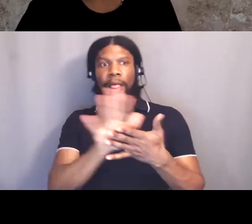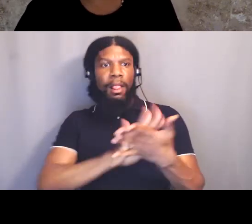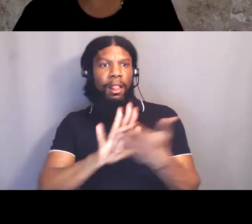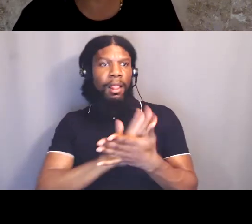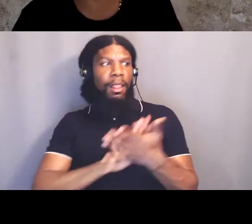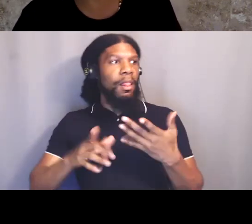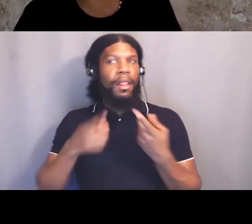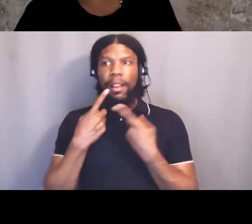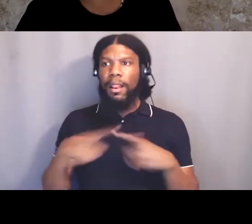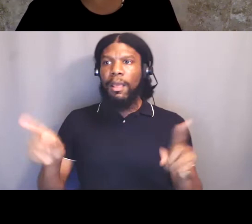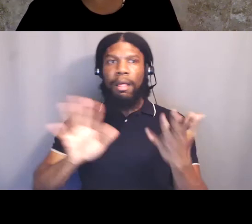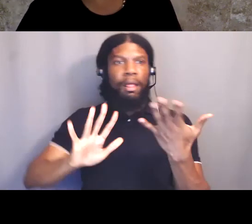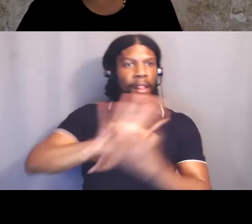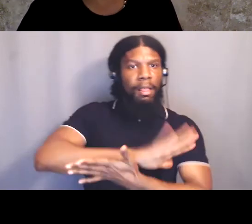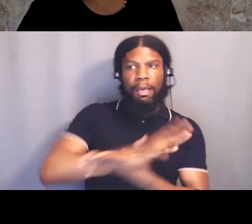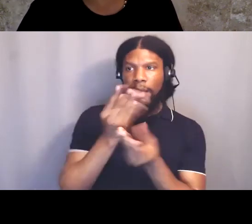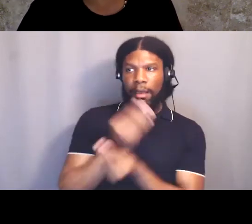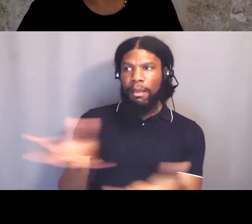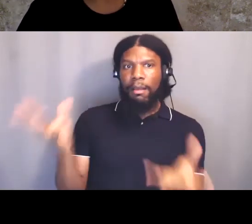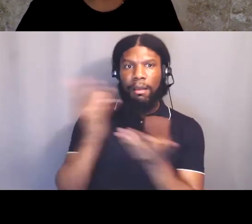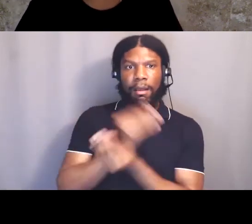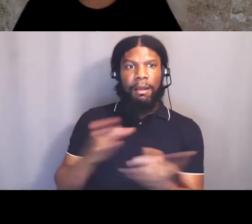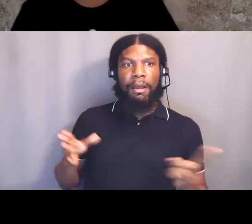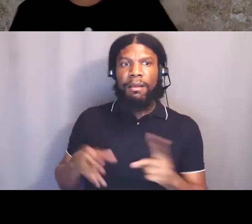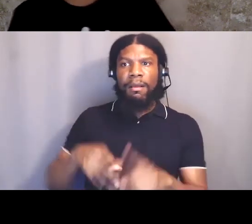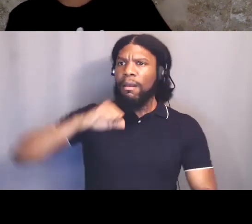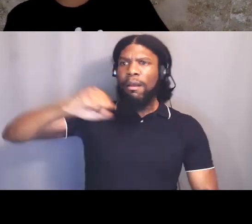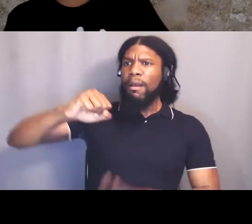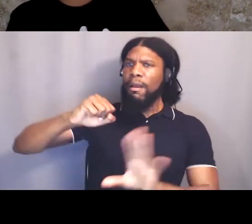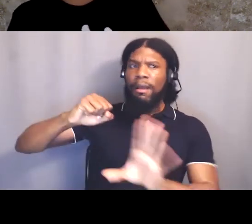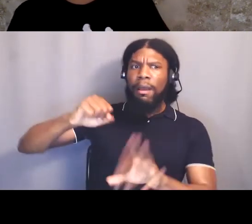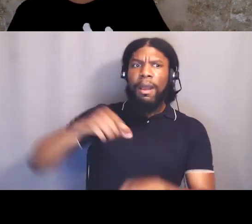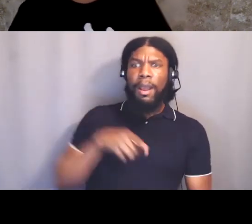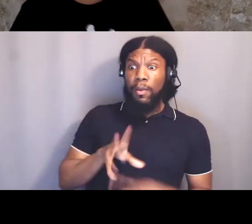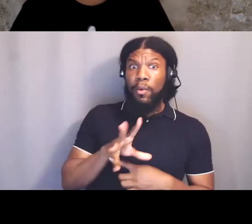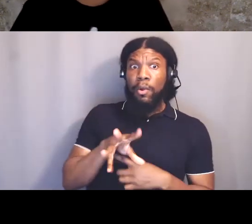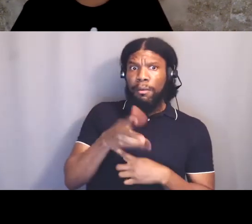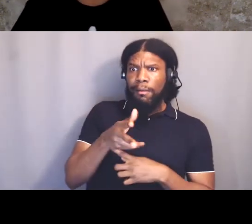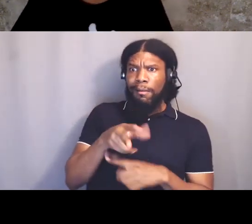She's the 17 year old girl who recorded it and made sure that recording got out there.